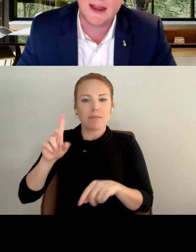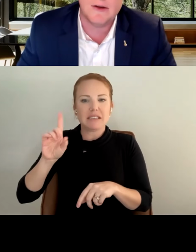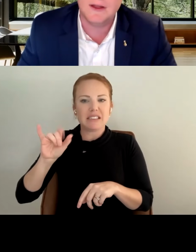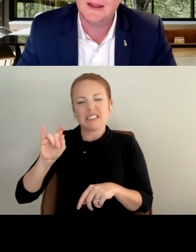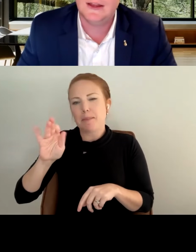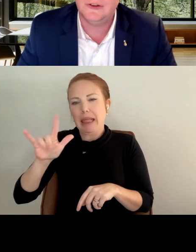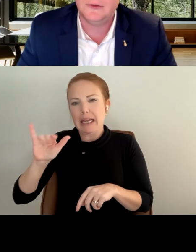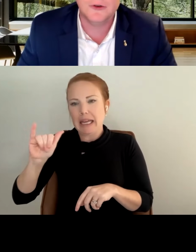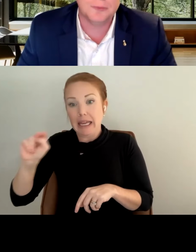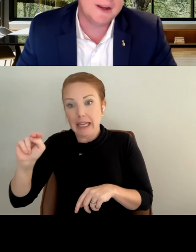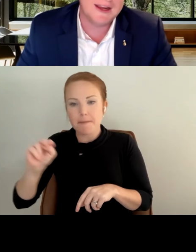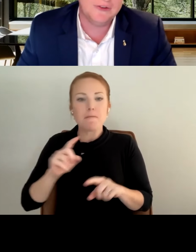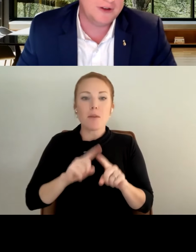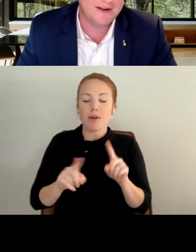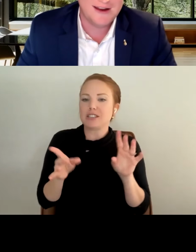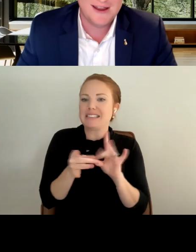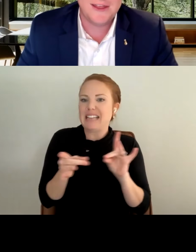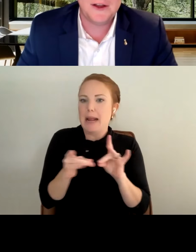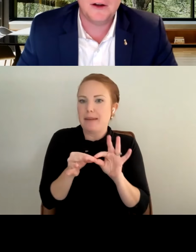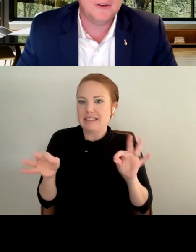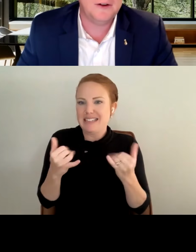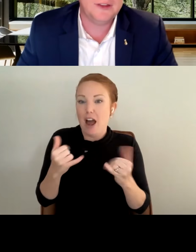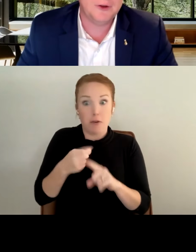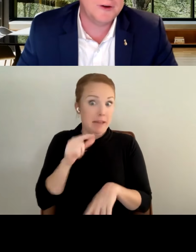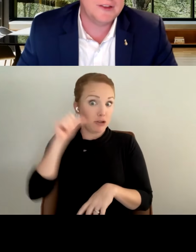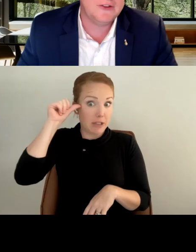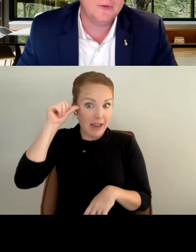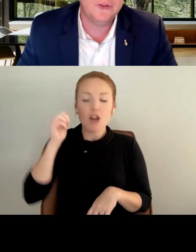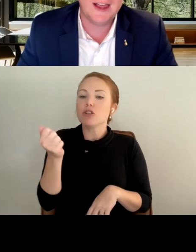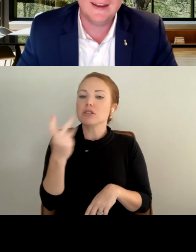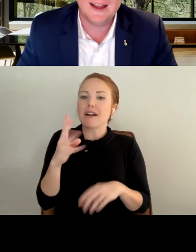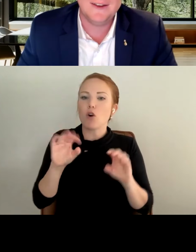that now in just news breaking yesterday that there are several organizations who've signed